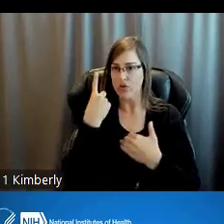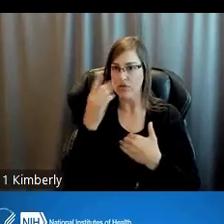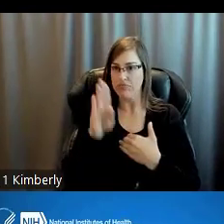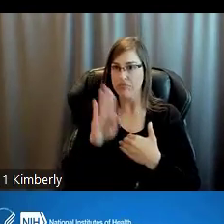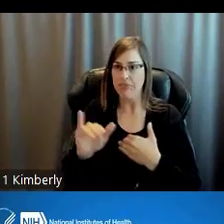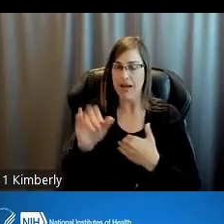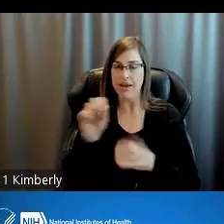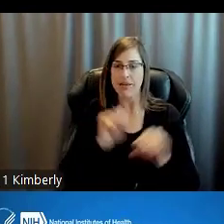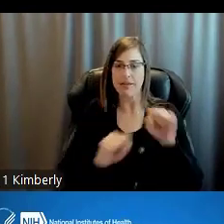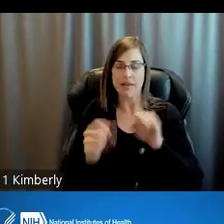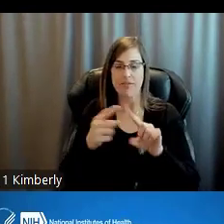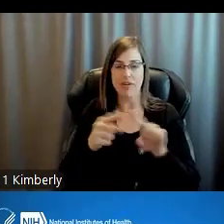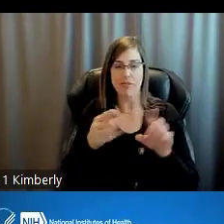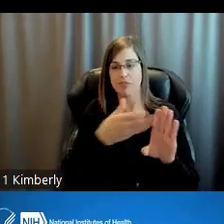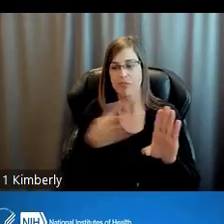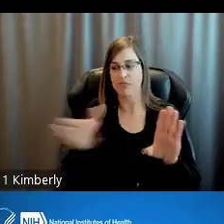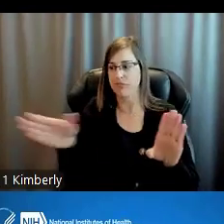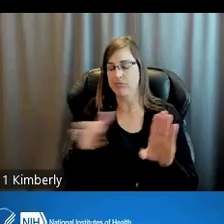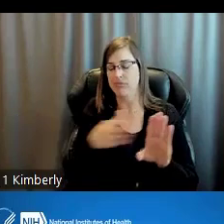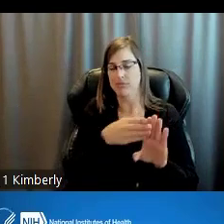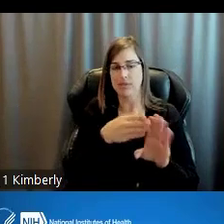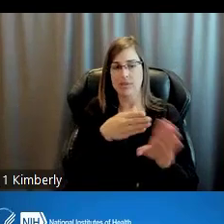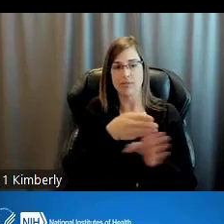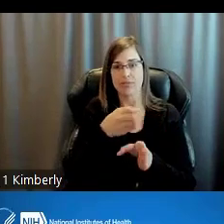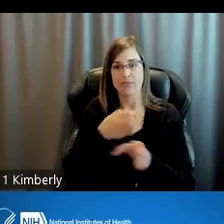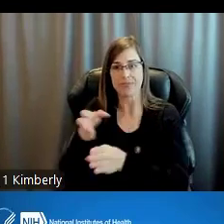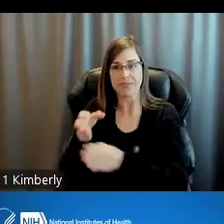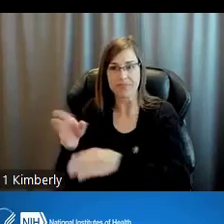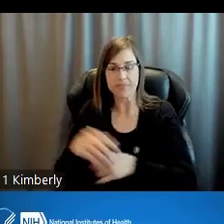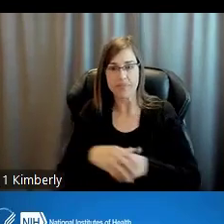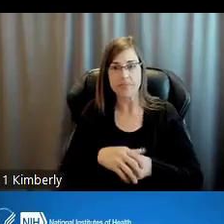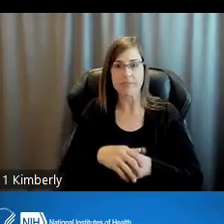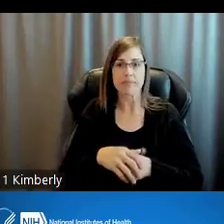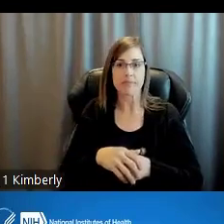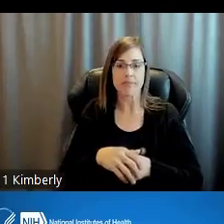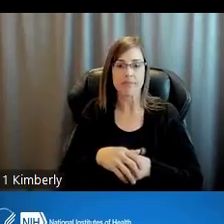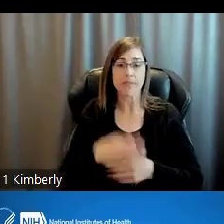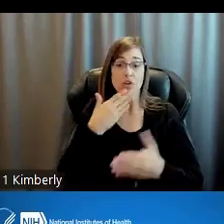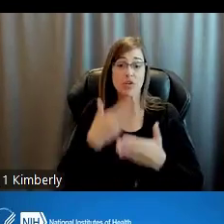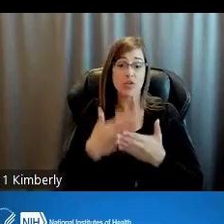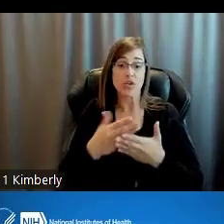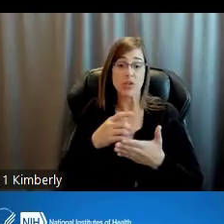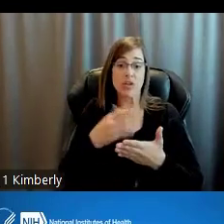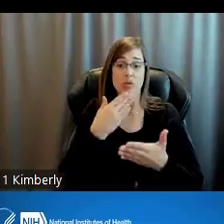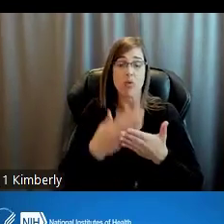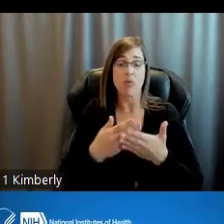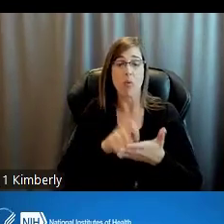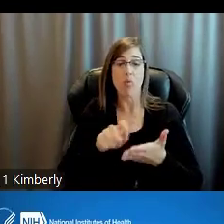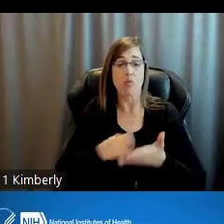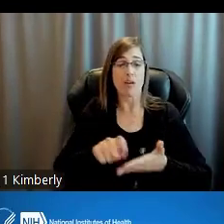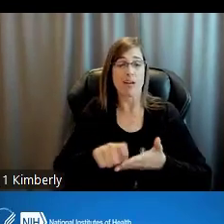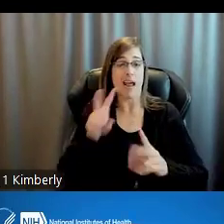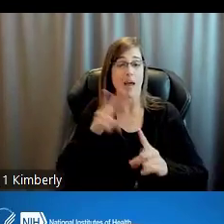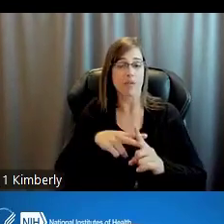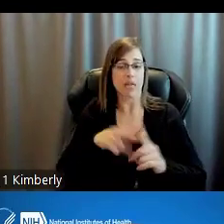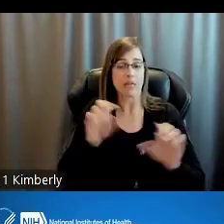from a wide variety of disciplines. And often a concise and well-written application helps you to do that. I now am going to turn it over to my colleague,